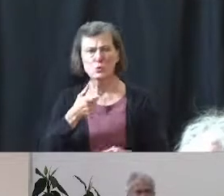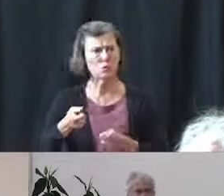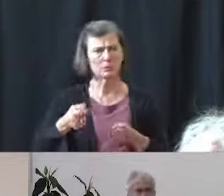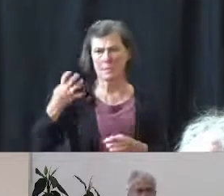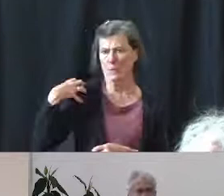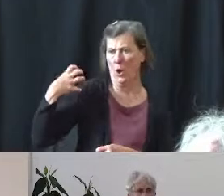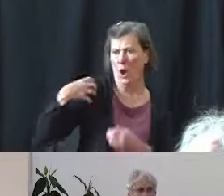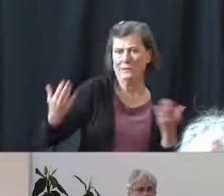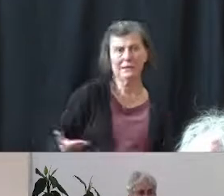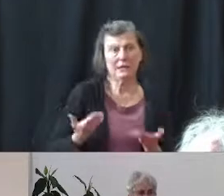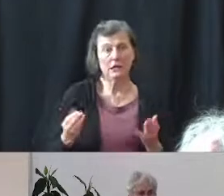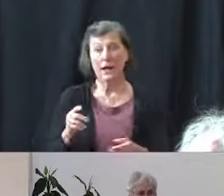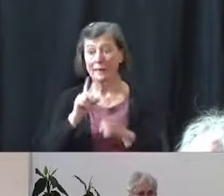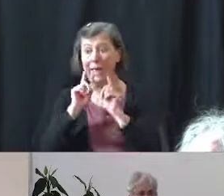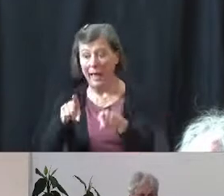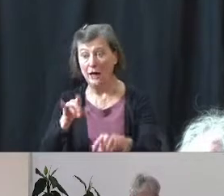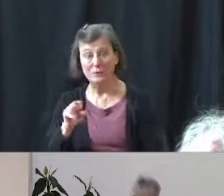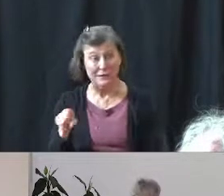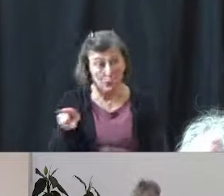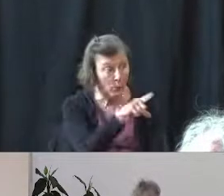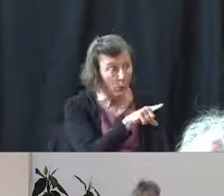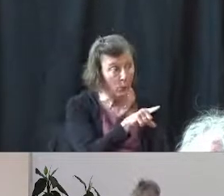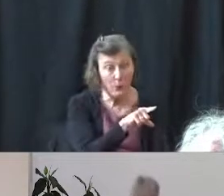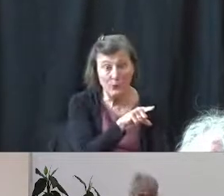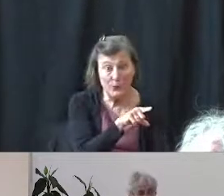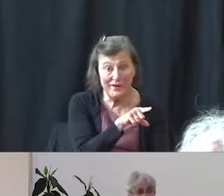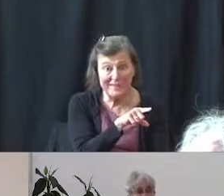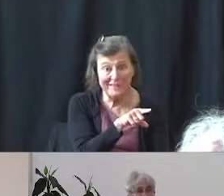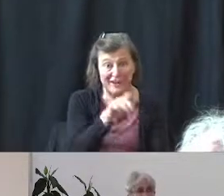And, the answer is you are, the congregation.